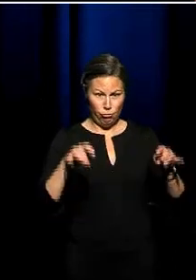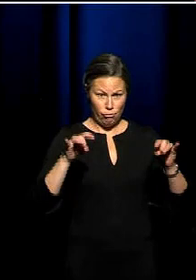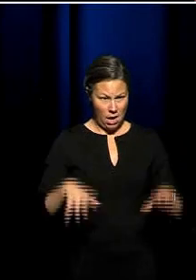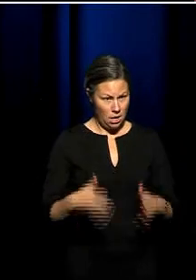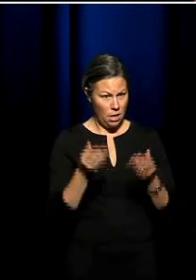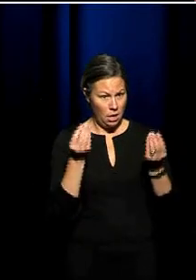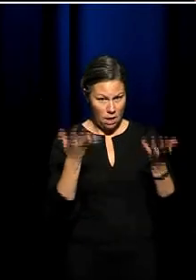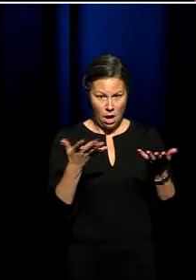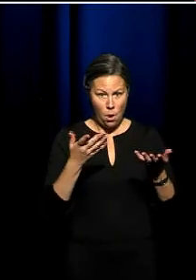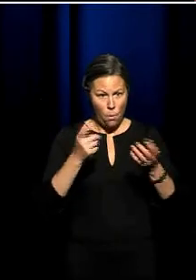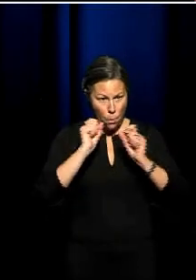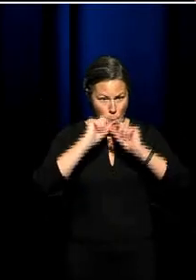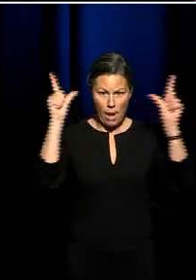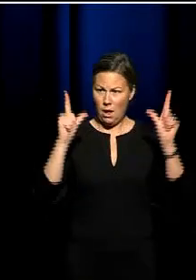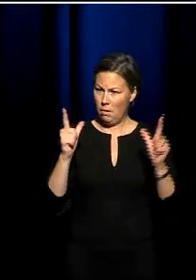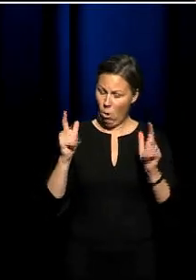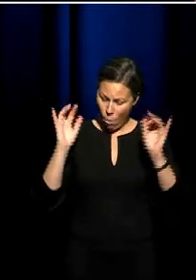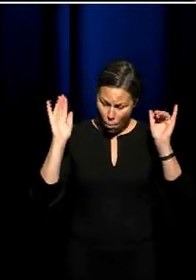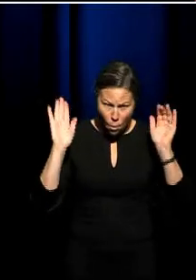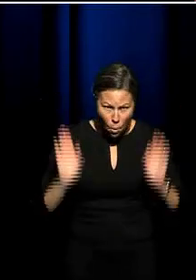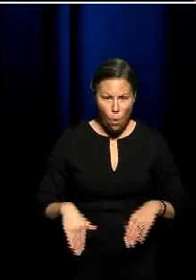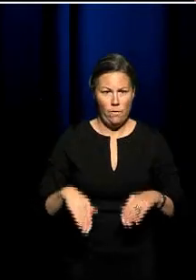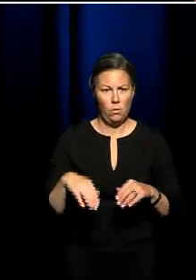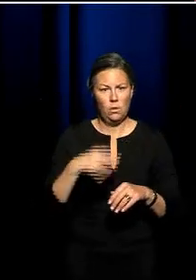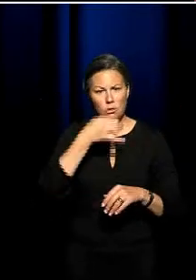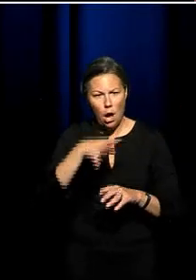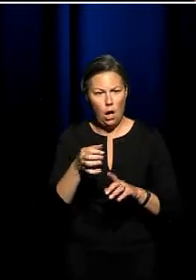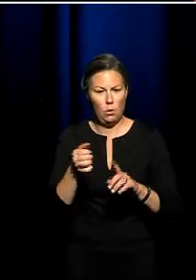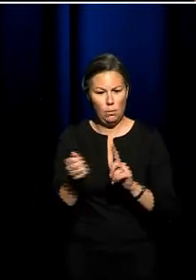child sexual abuse and the complicity of some of the most trusted institutions in